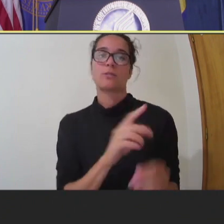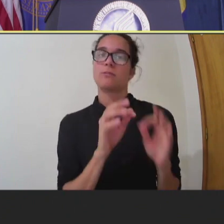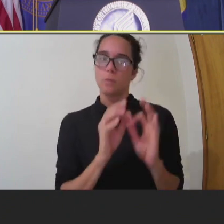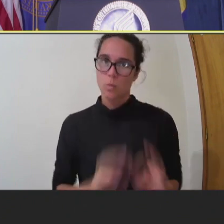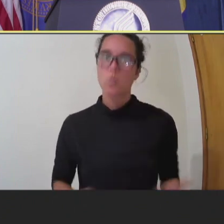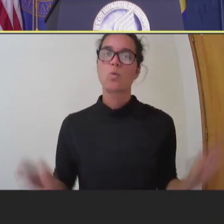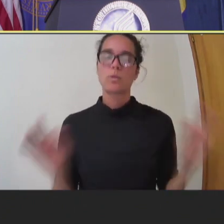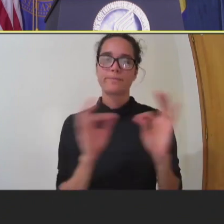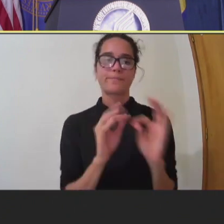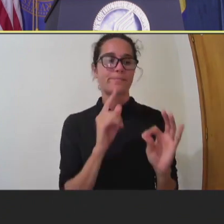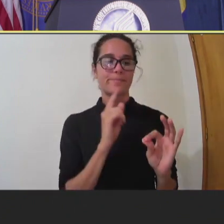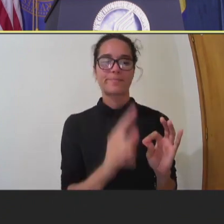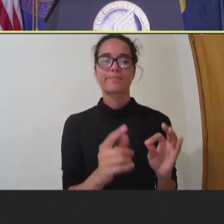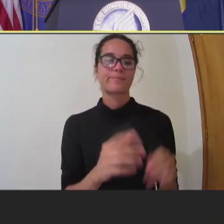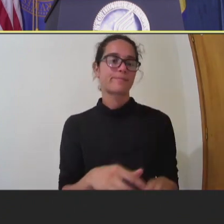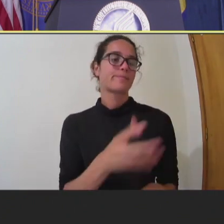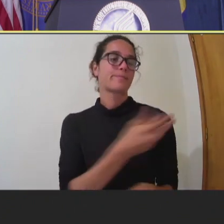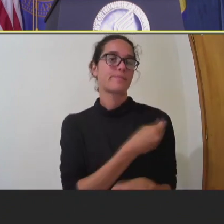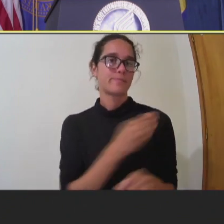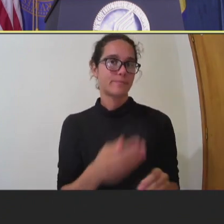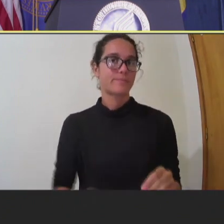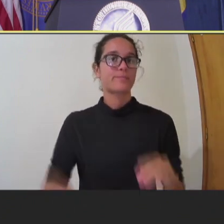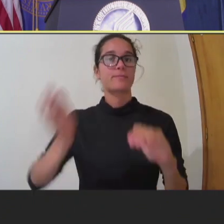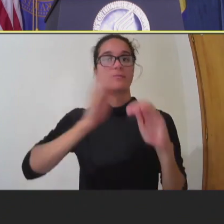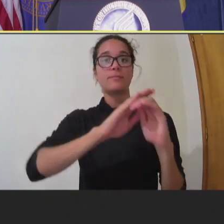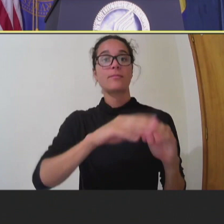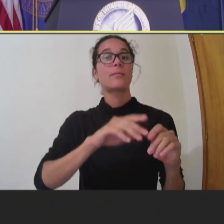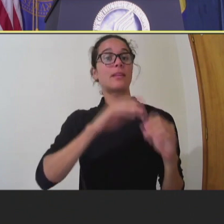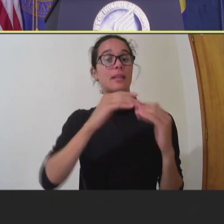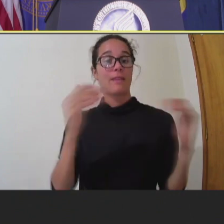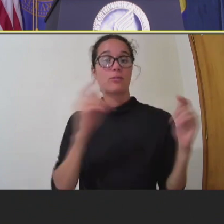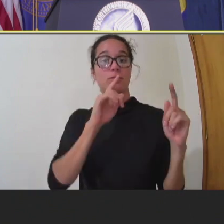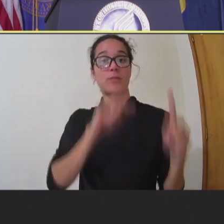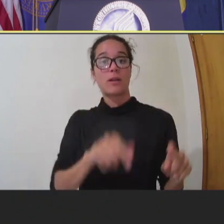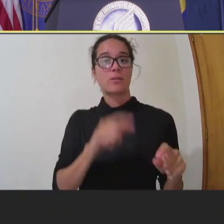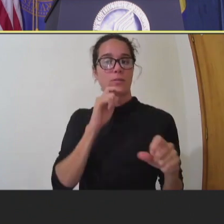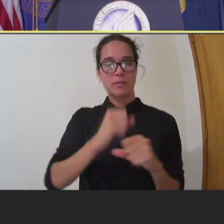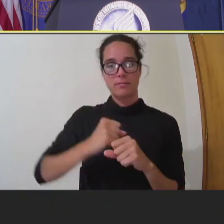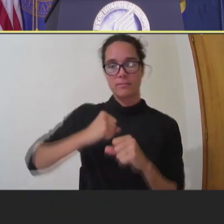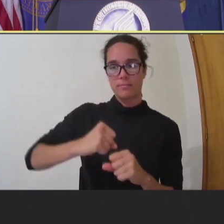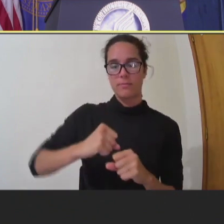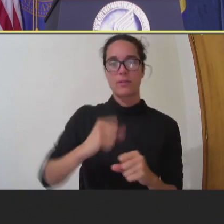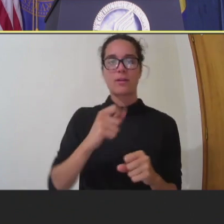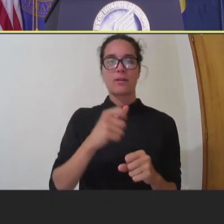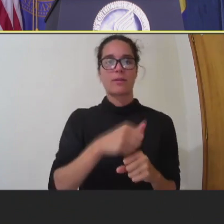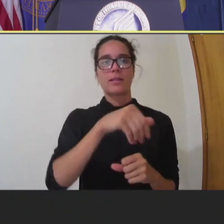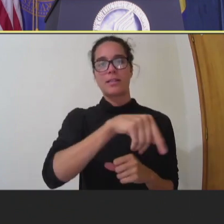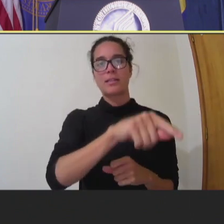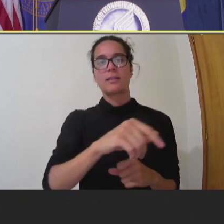boosted the level of response in these patients, and the levels of responses were quite high.